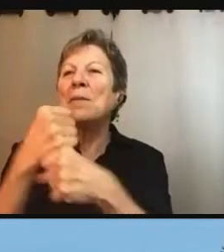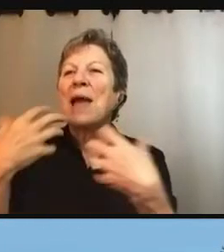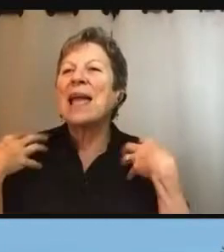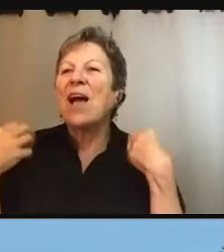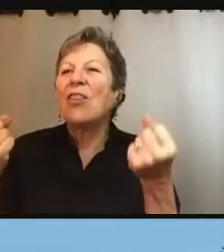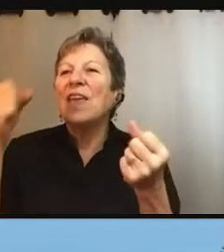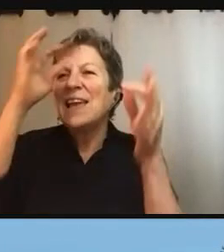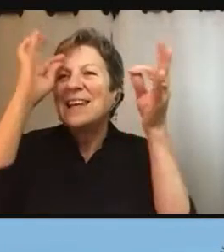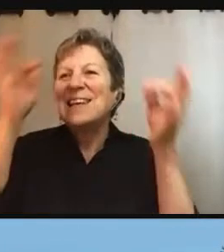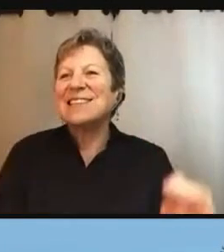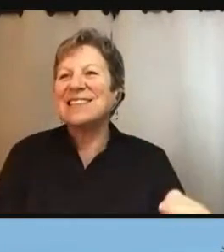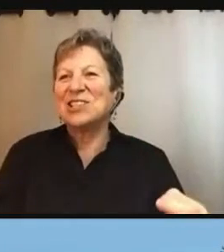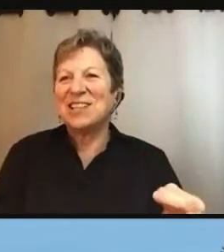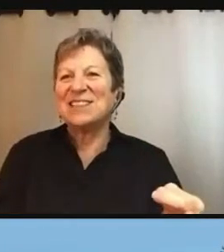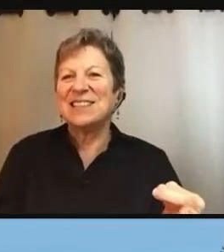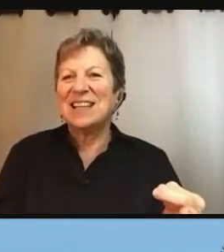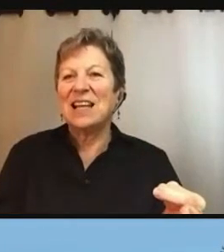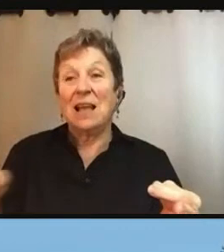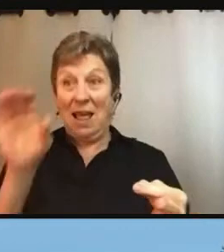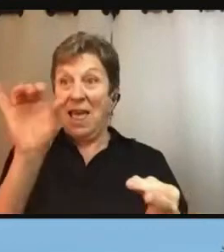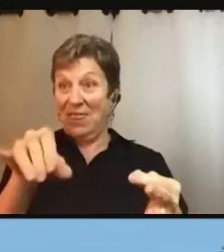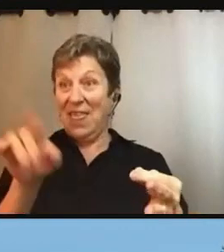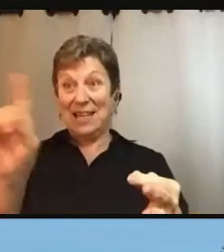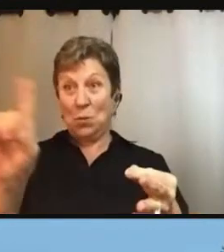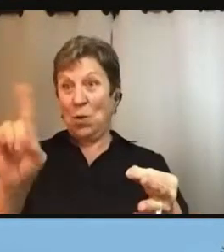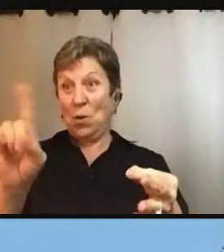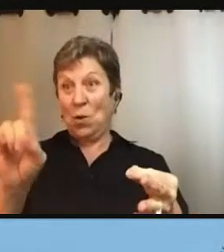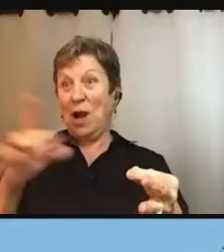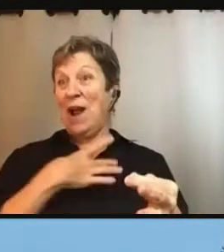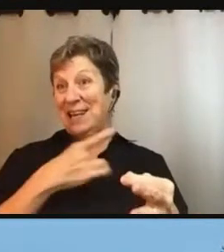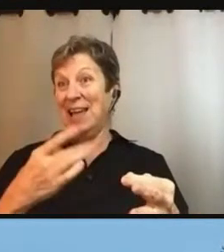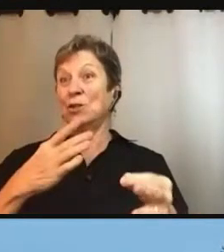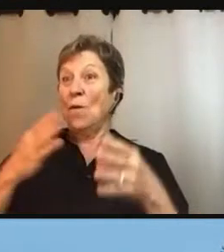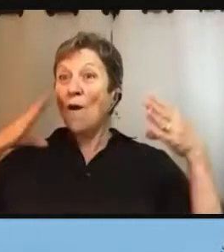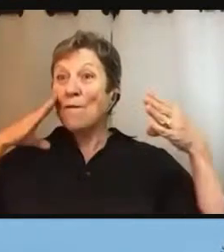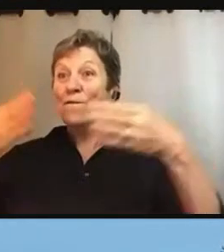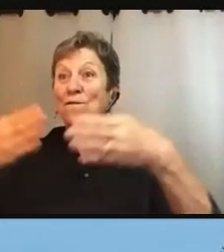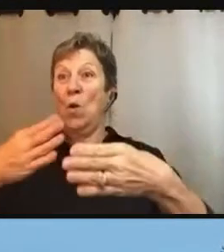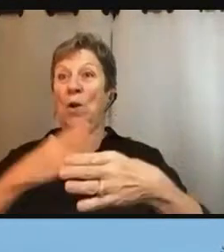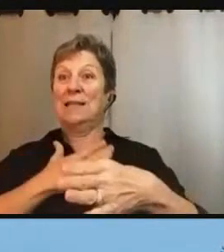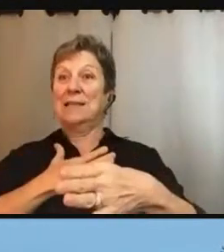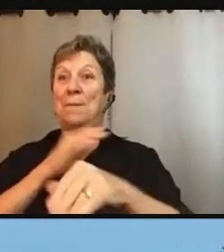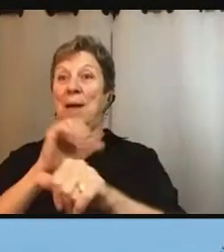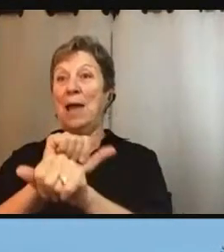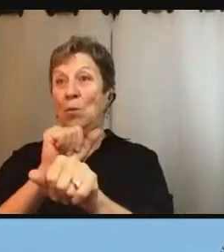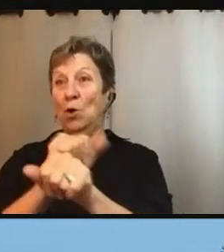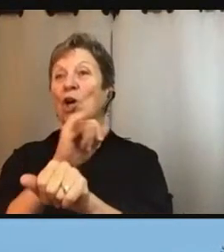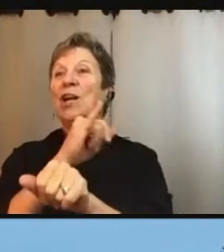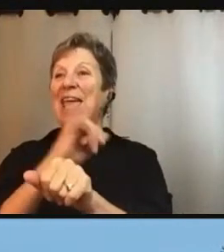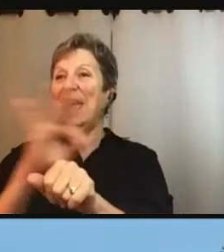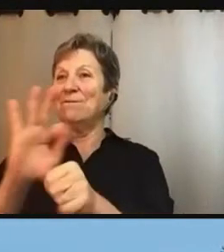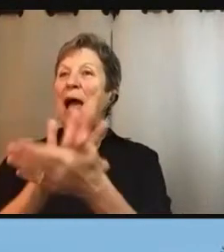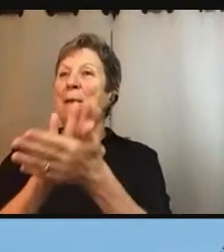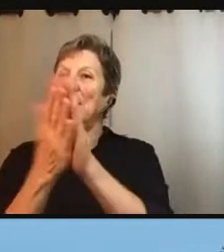SUPPORT PEOPLE BECAUSE HEALTHY